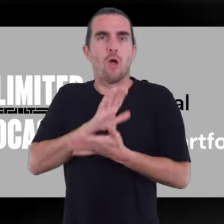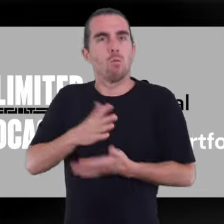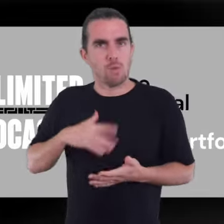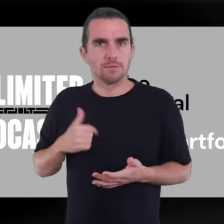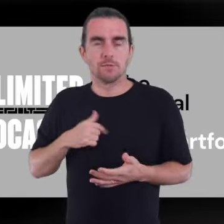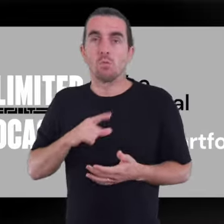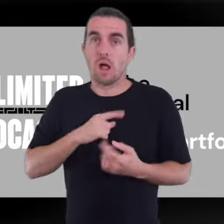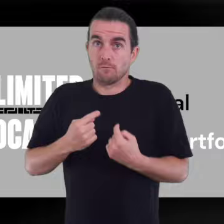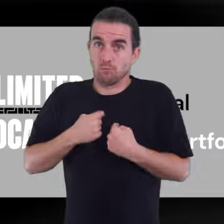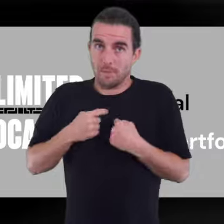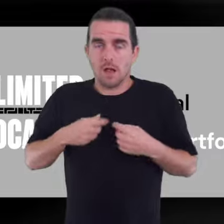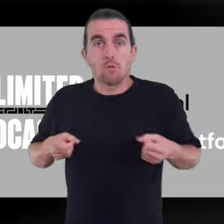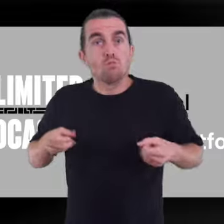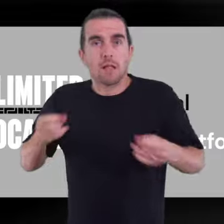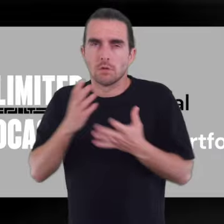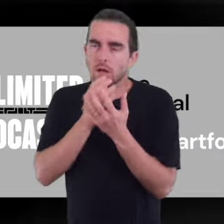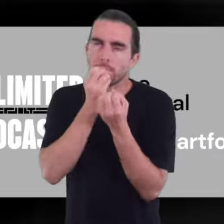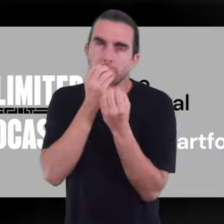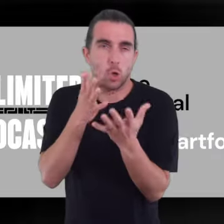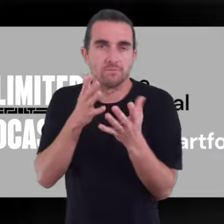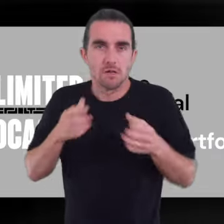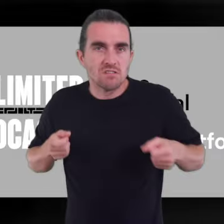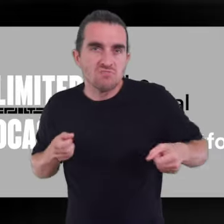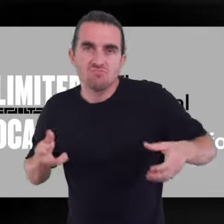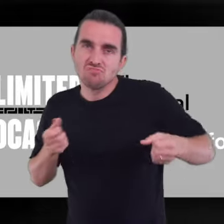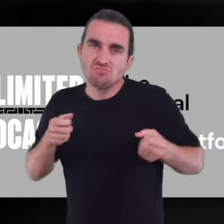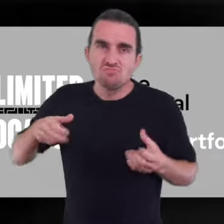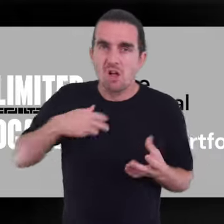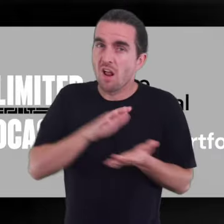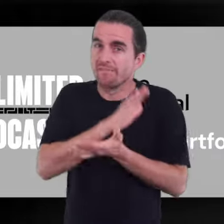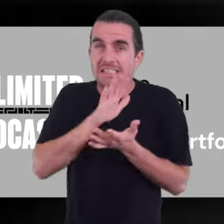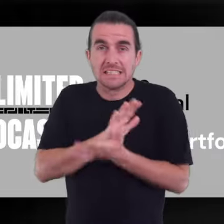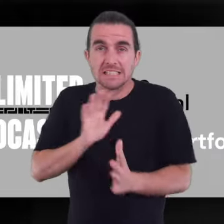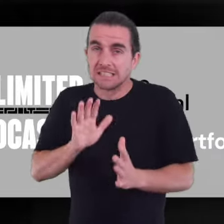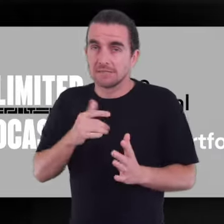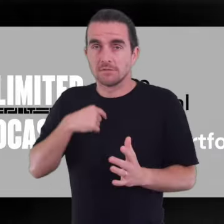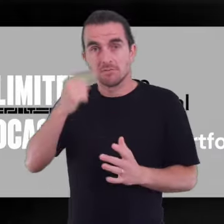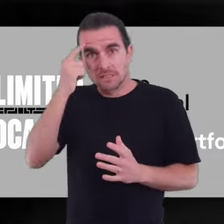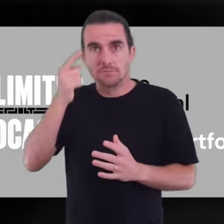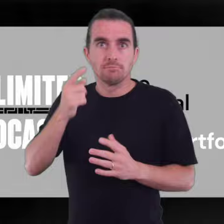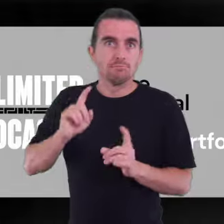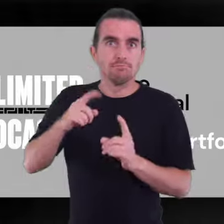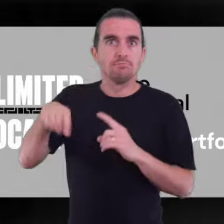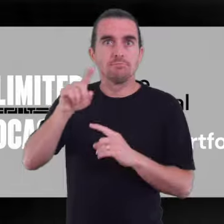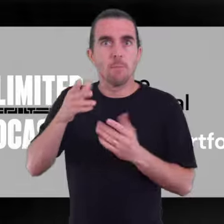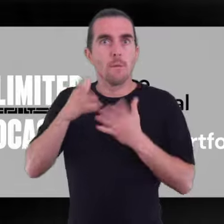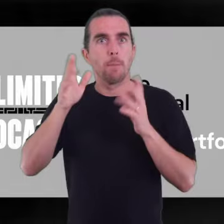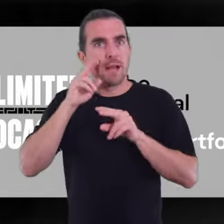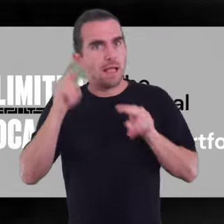because to me, wheelchair movement is beautiful, and I love it. But I'm also coming from the perspective of public space in the UK is not that good,